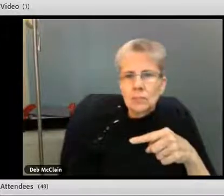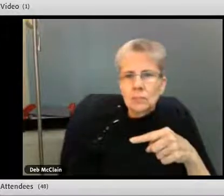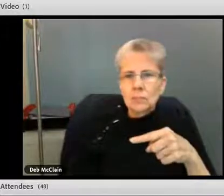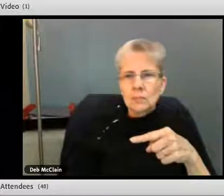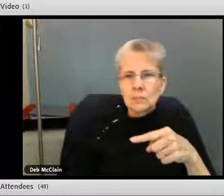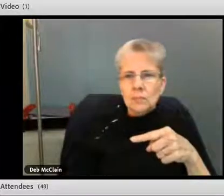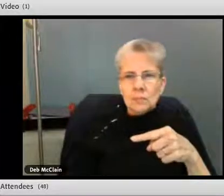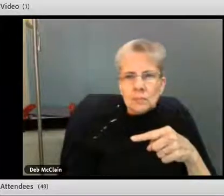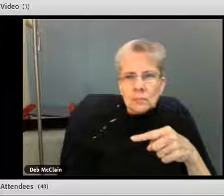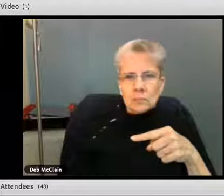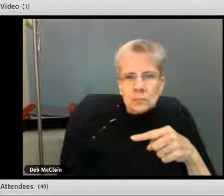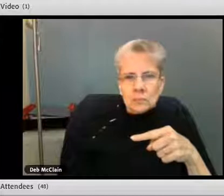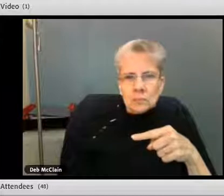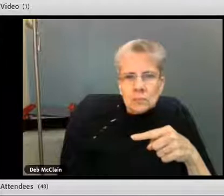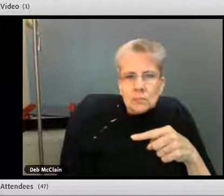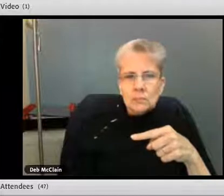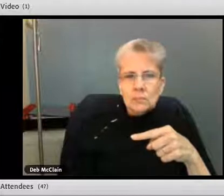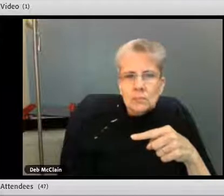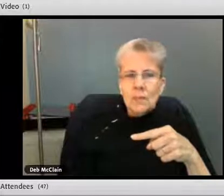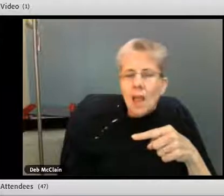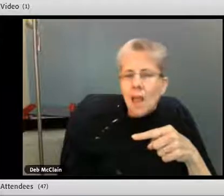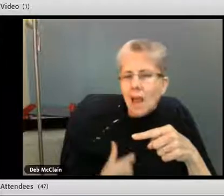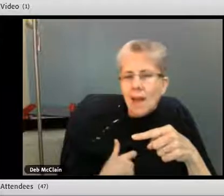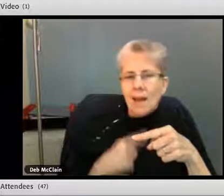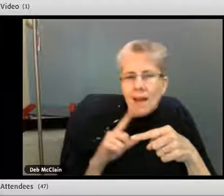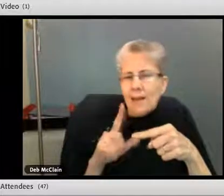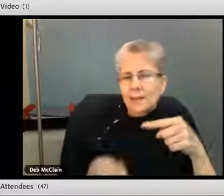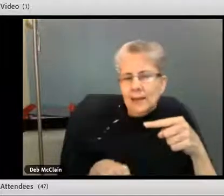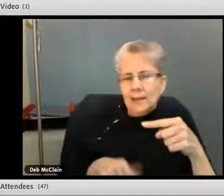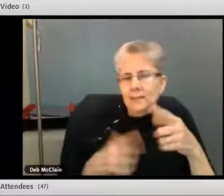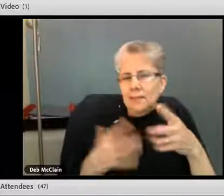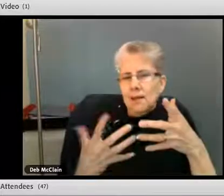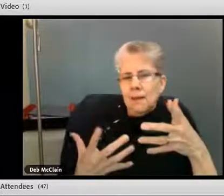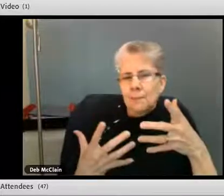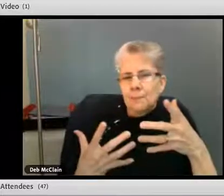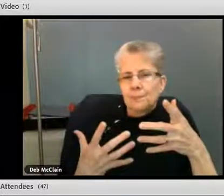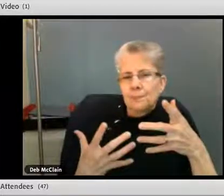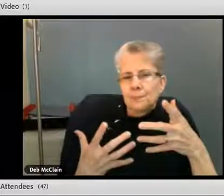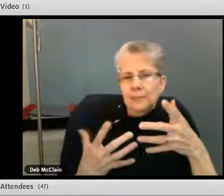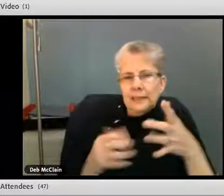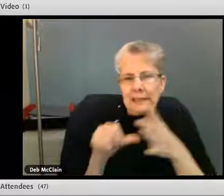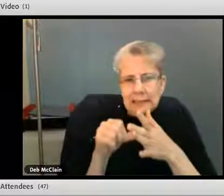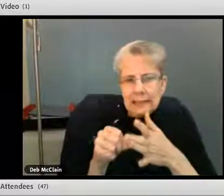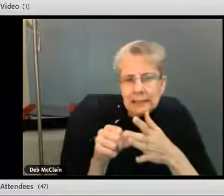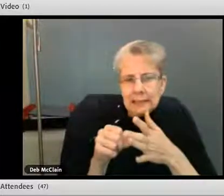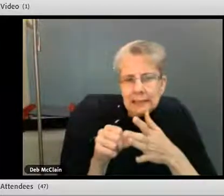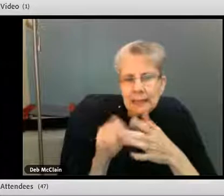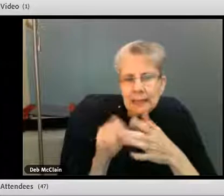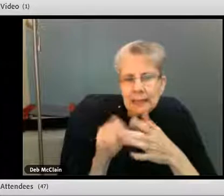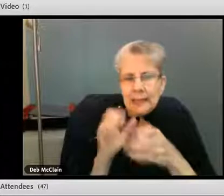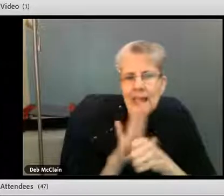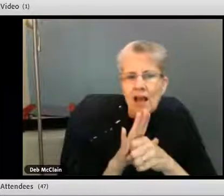I can't go through this enough, but pick quality for your project. You cannot take back a bad photo.